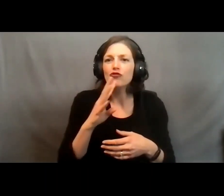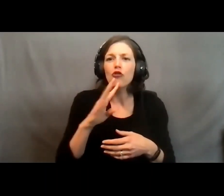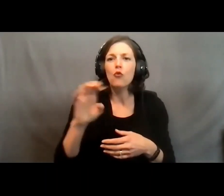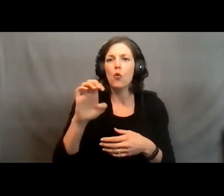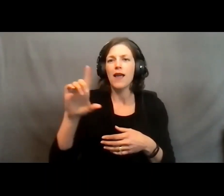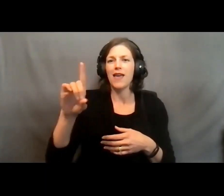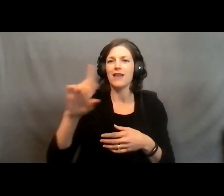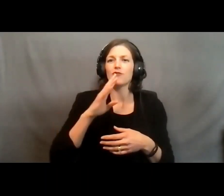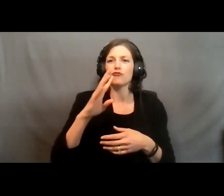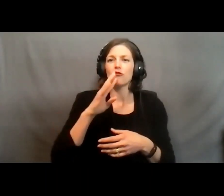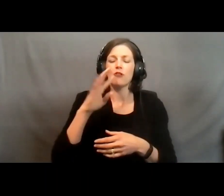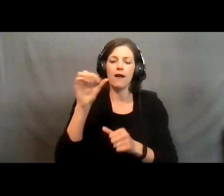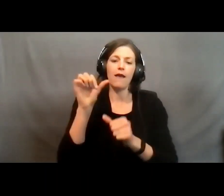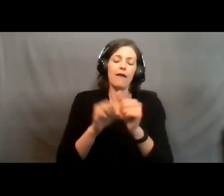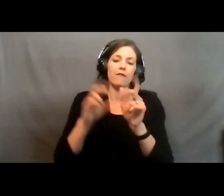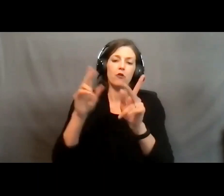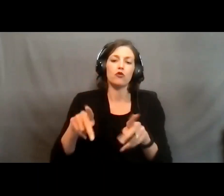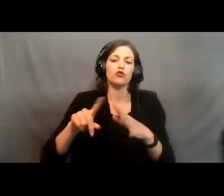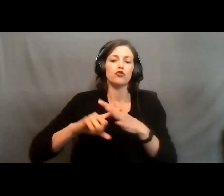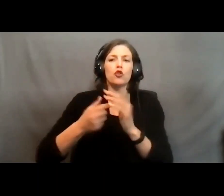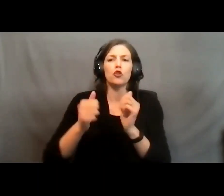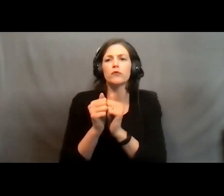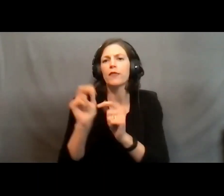13:39:17 might start with three or four minutes and then share the roundtable